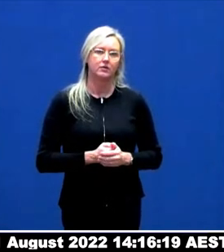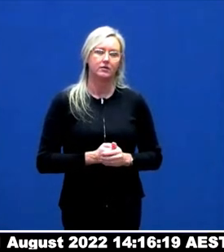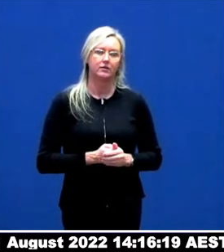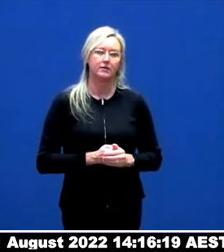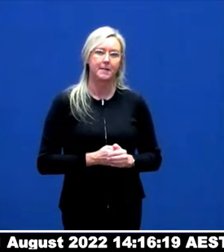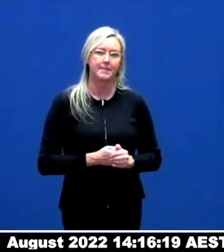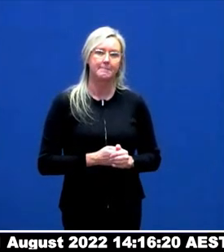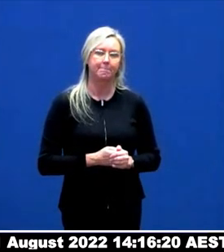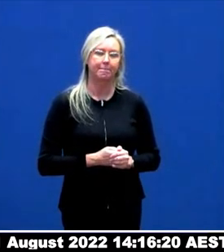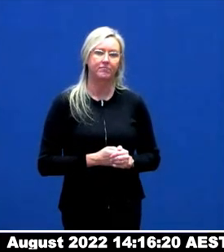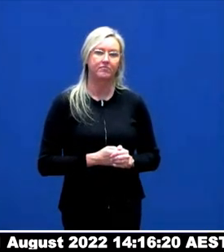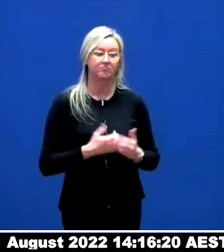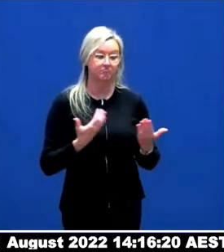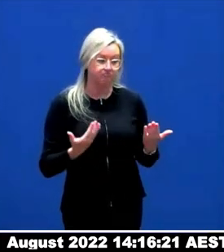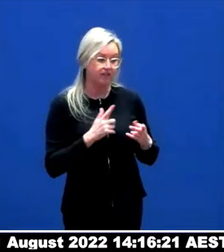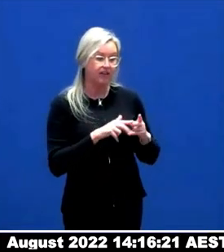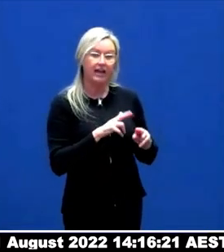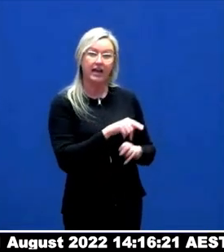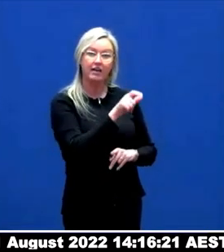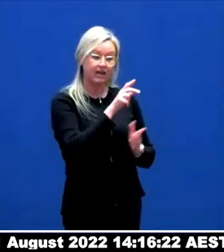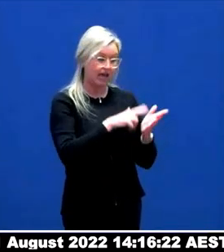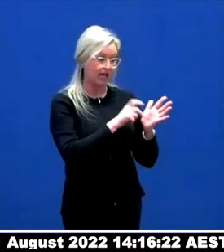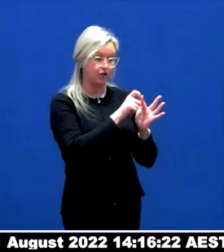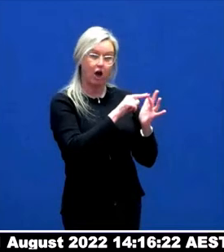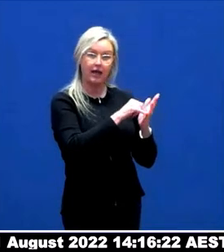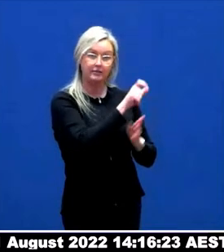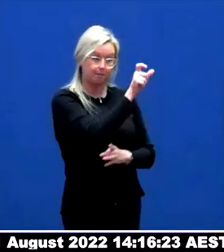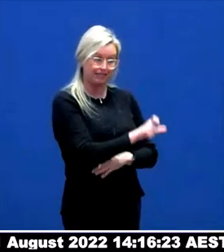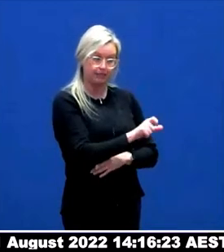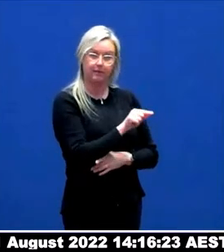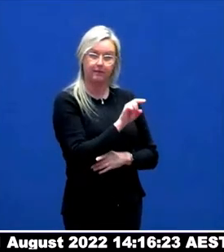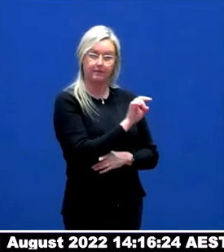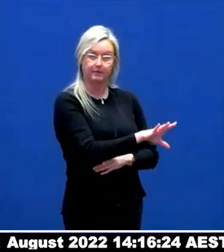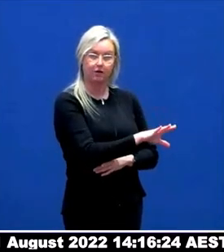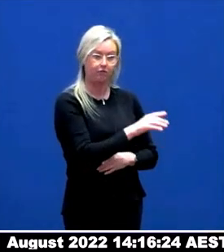so someone who is homeless or at risk of homelessness, their capacity to get the right